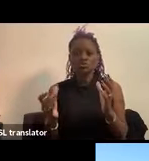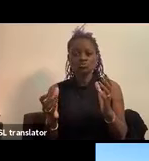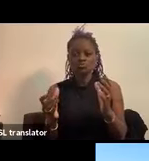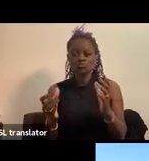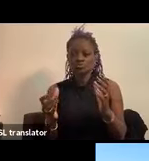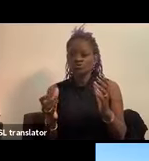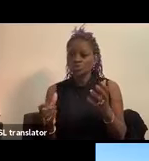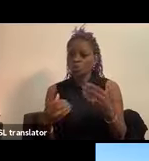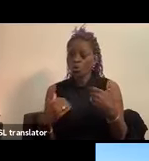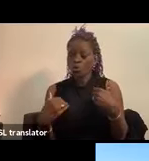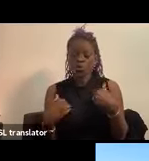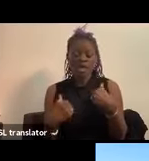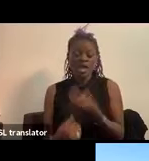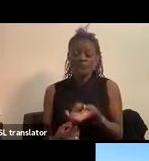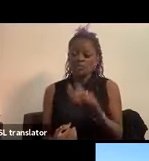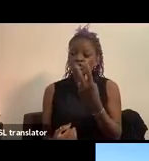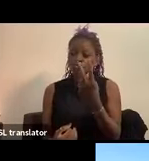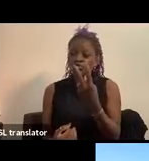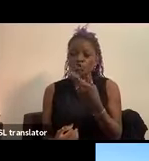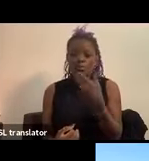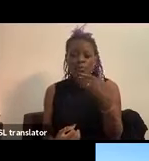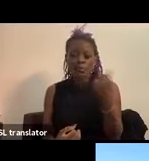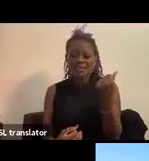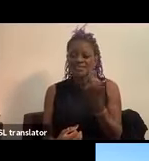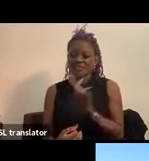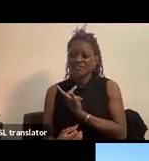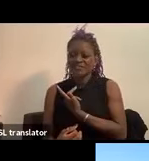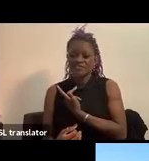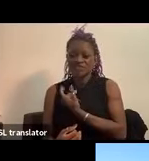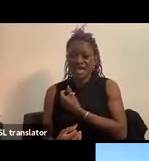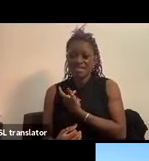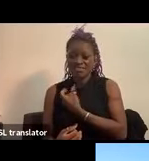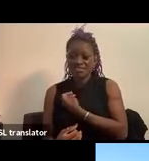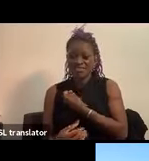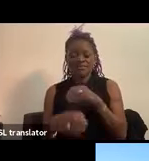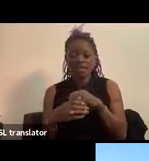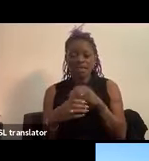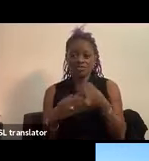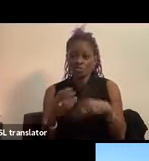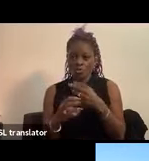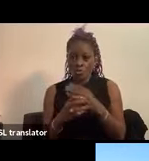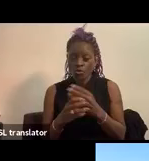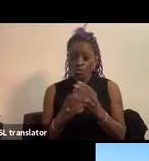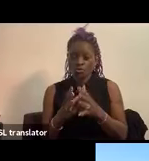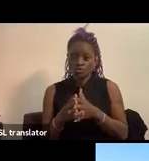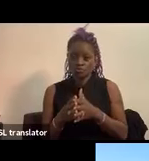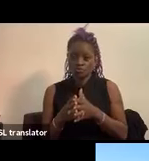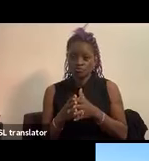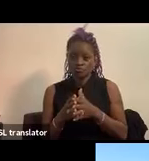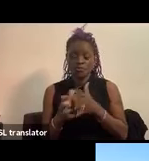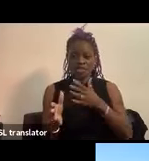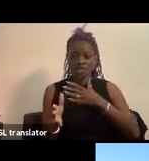the two best vaccines in the world and that now this is vaccine preventable. And my personal take as a physician of the